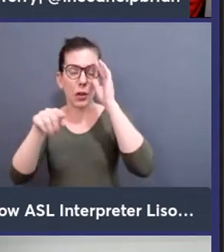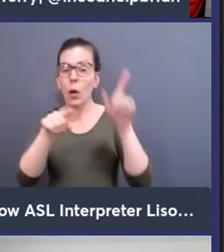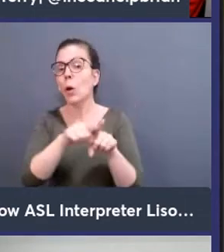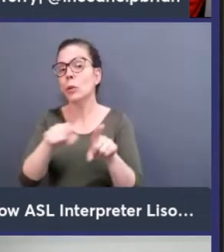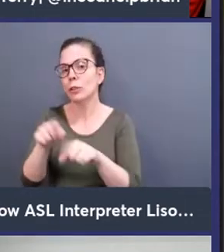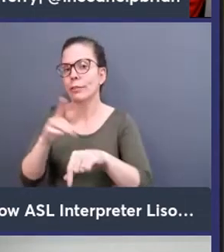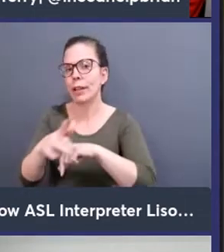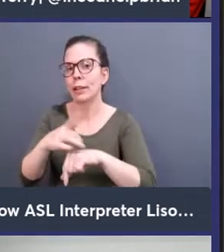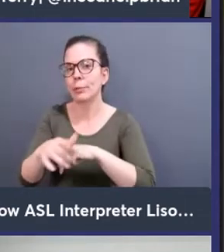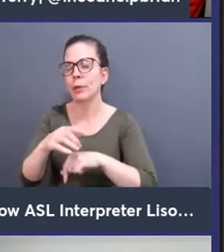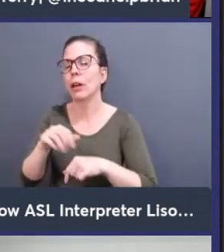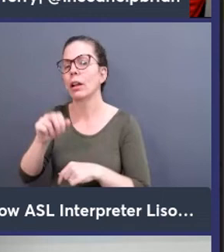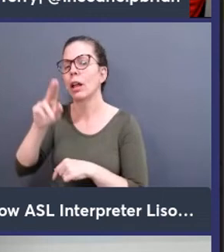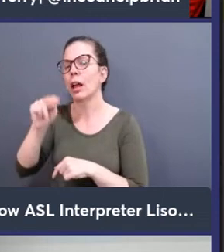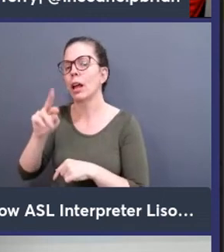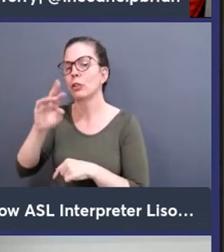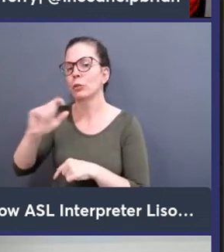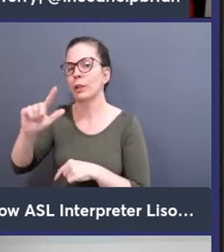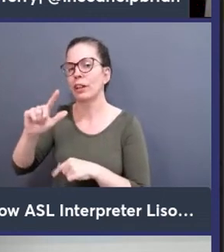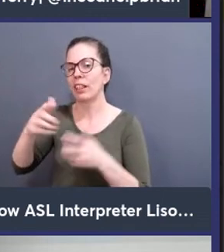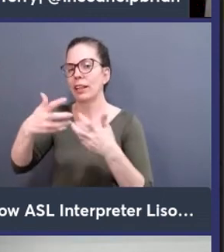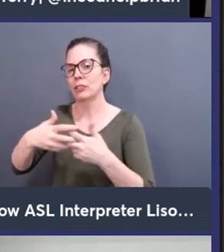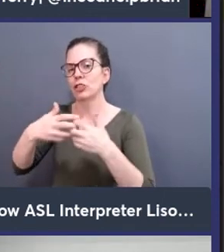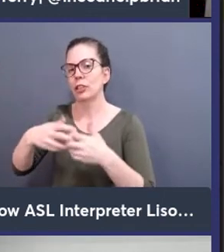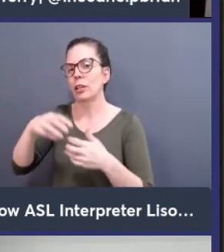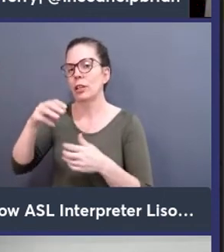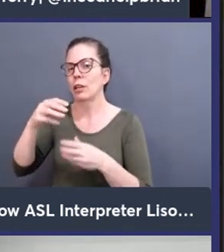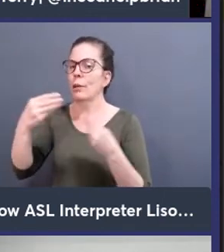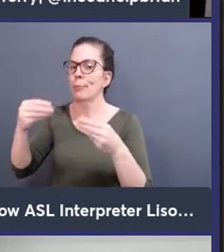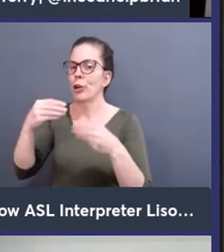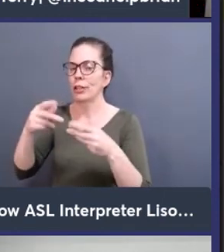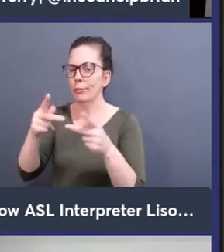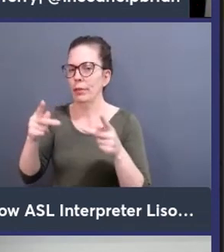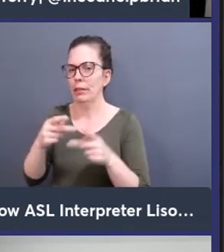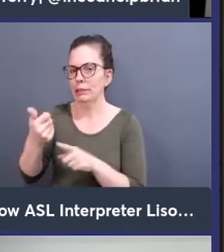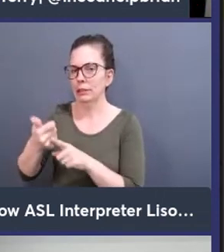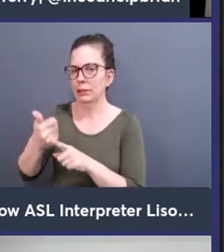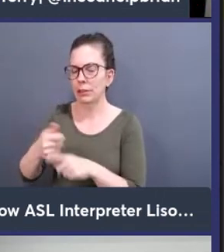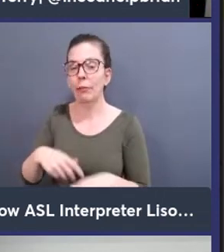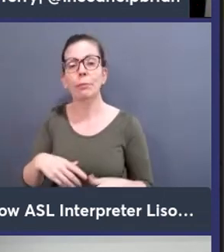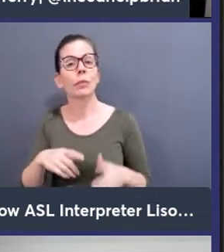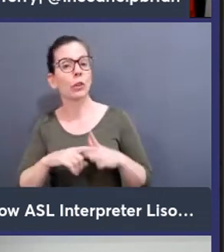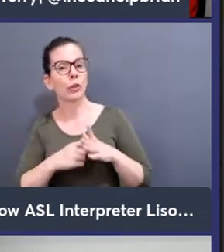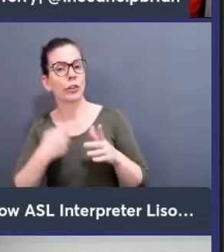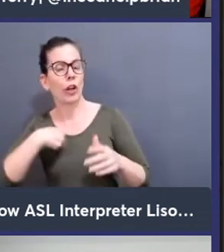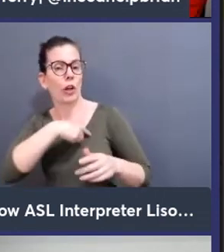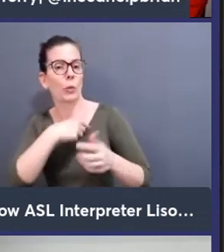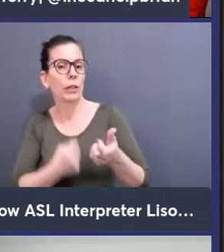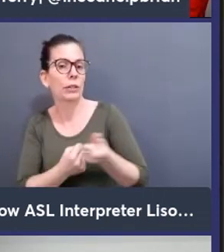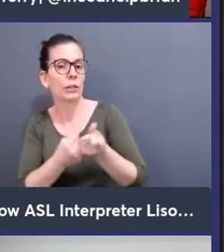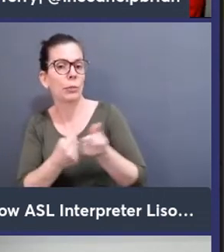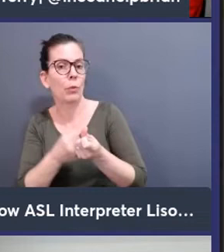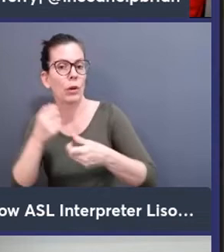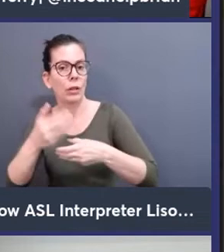on Unreal Engine marketplace itself. To start off with, we support Windows, PC,